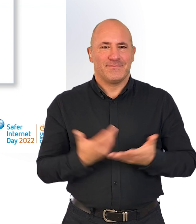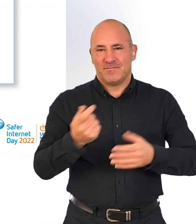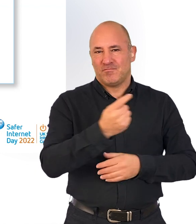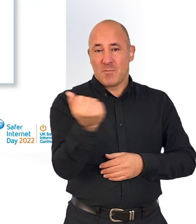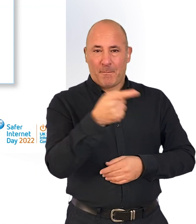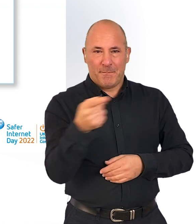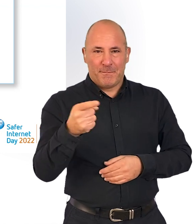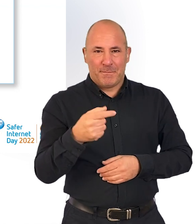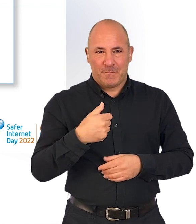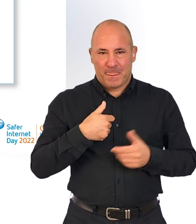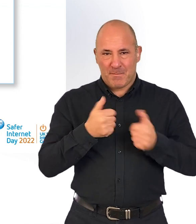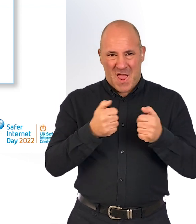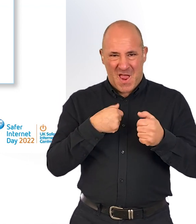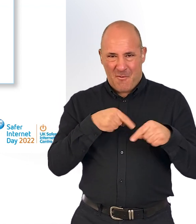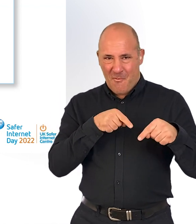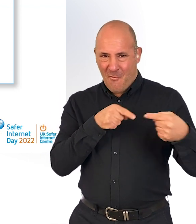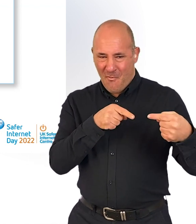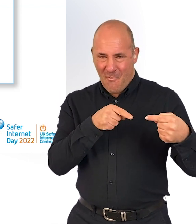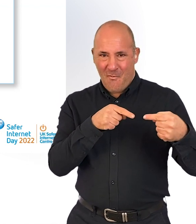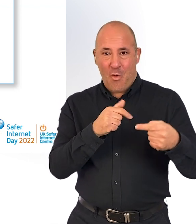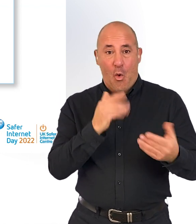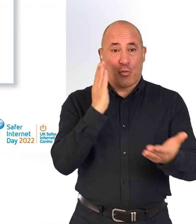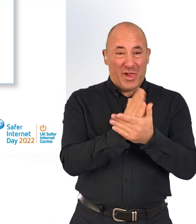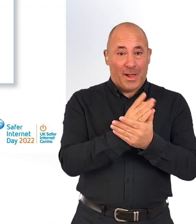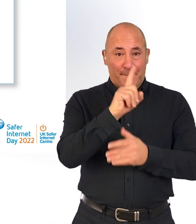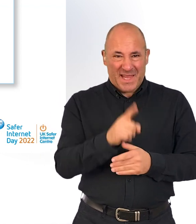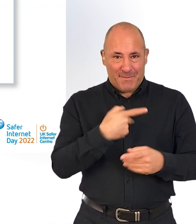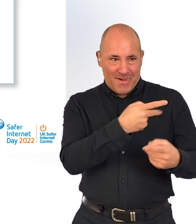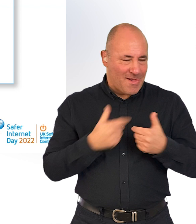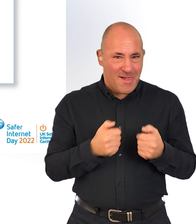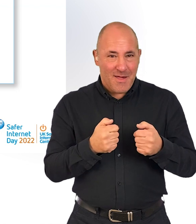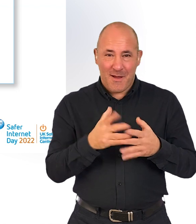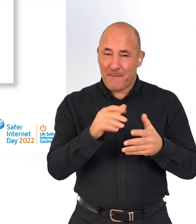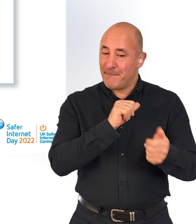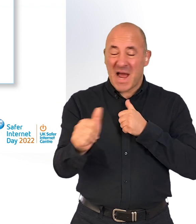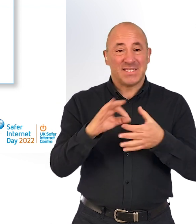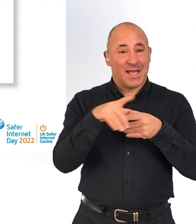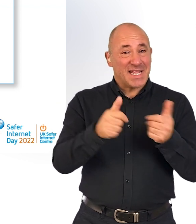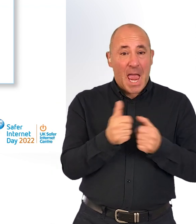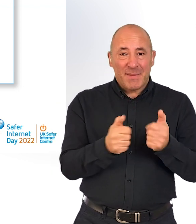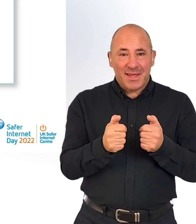For some players, playing against or with real people is one of the best parts of gaming